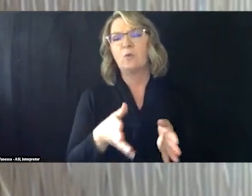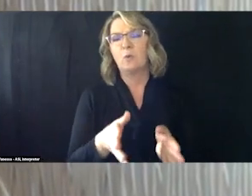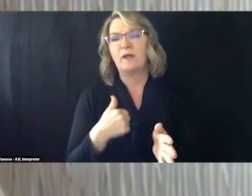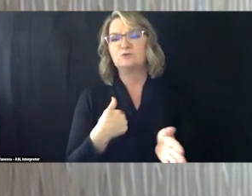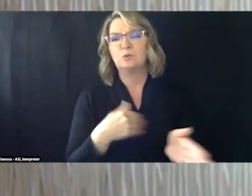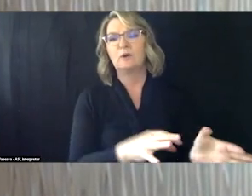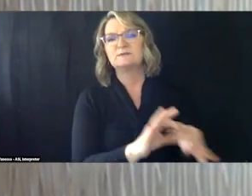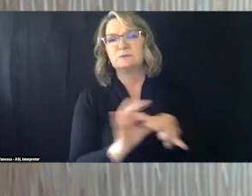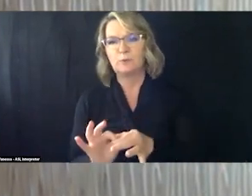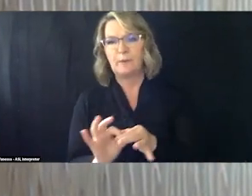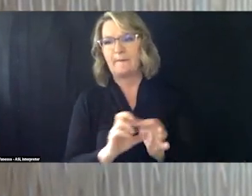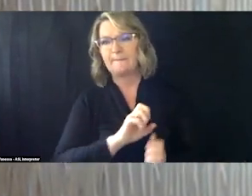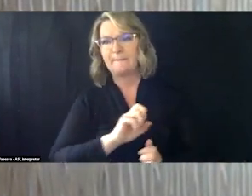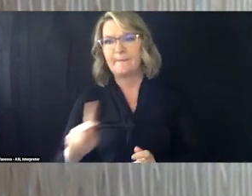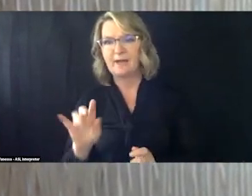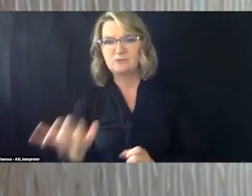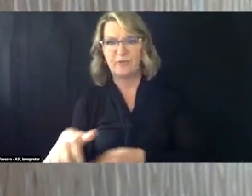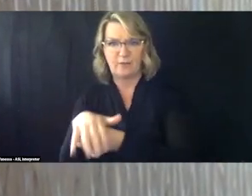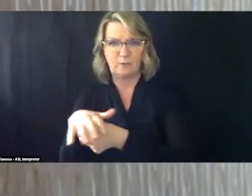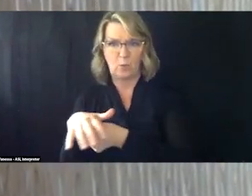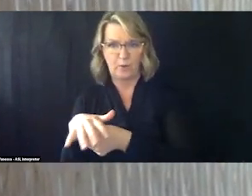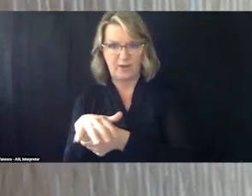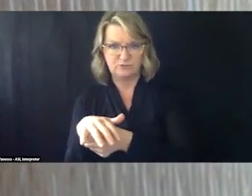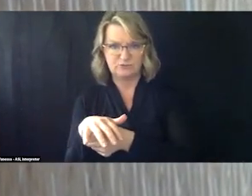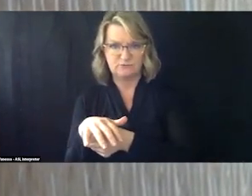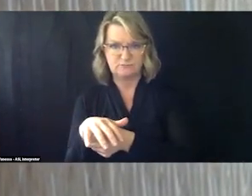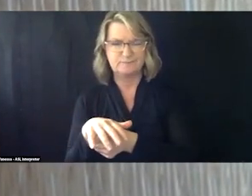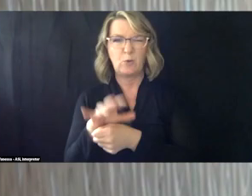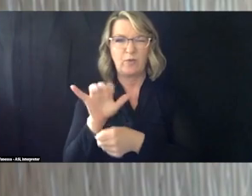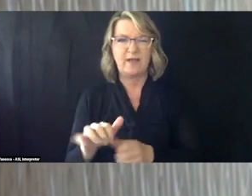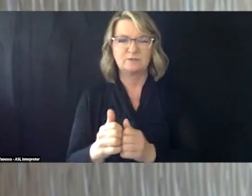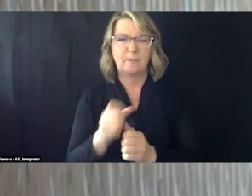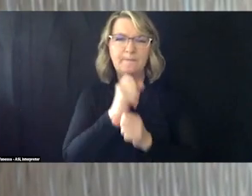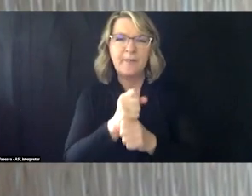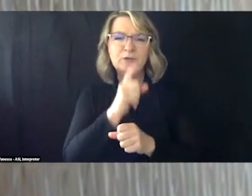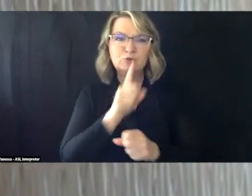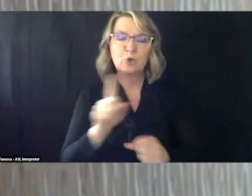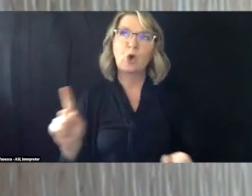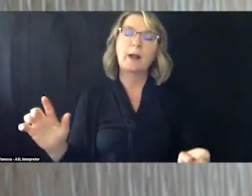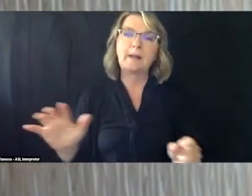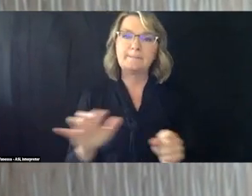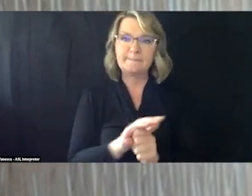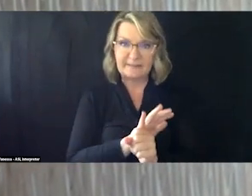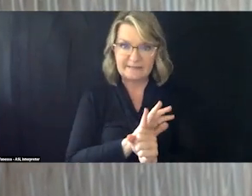a way to then tabulate and associate them back to this voting location so that's how we ensure